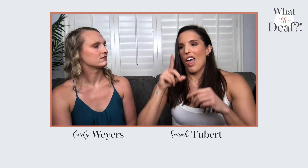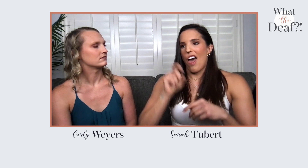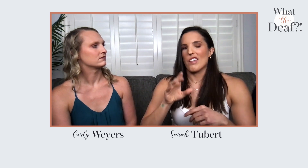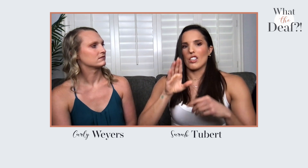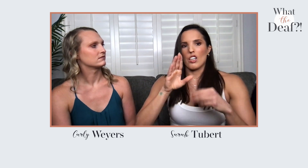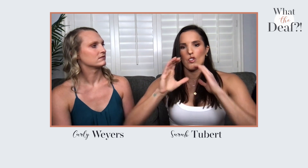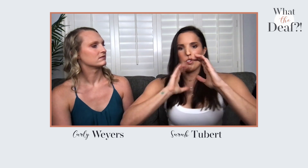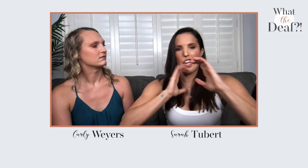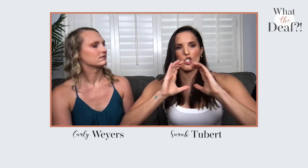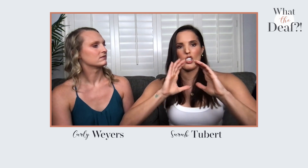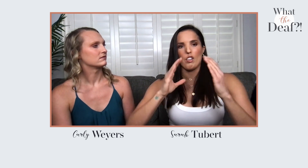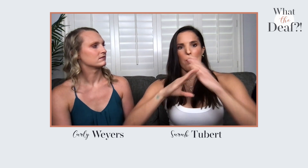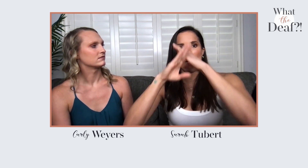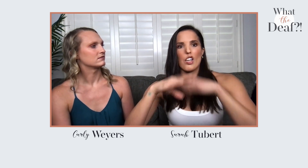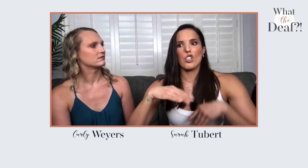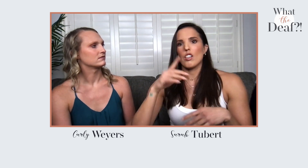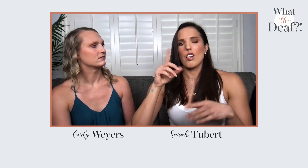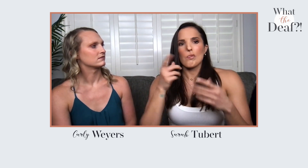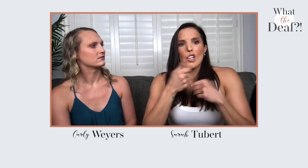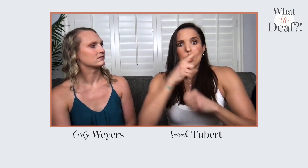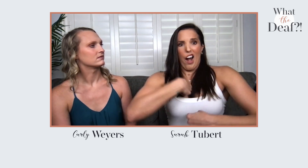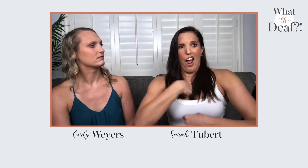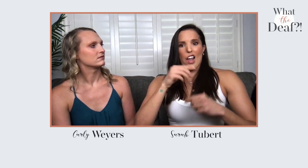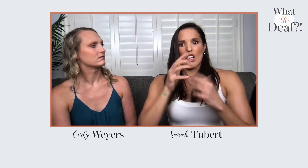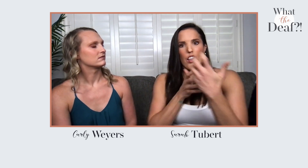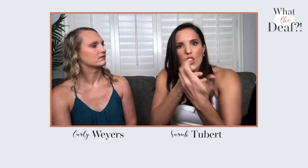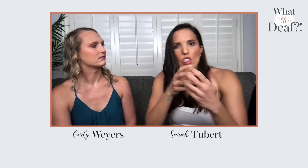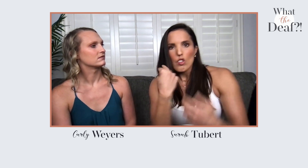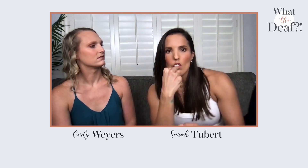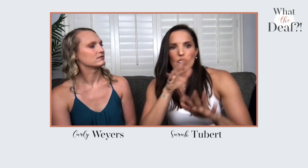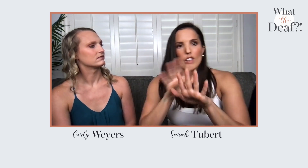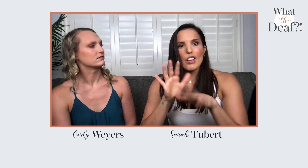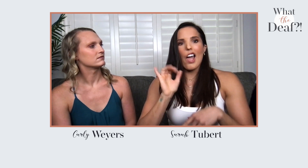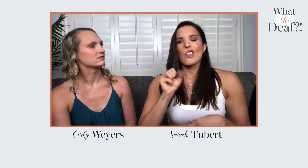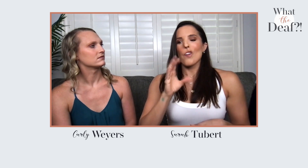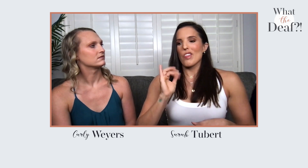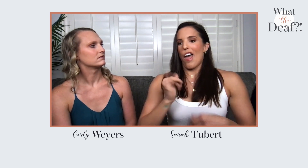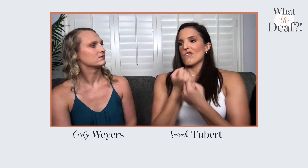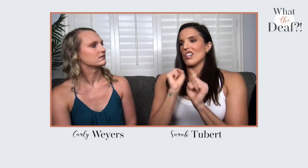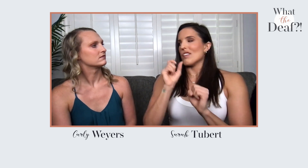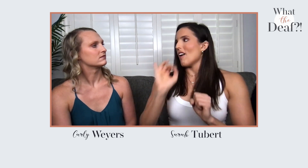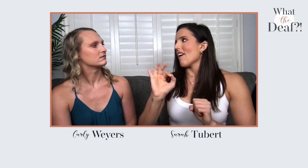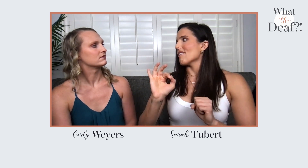I don't have to worry about communication barriers or making sure that I am accommodating the hearing world and reading their lips.